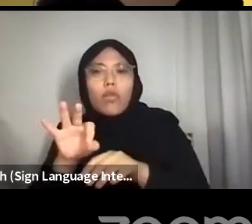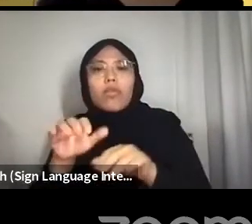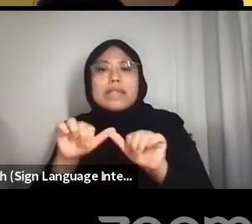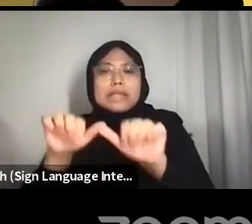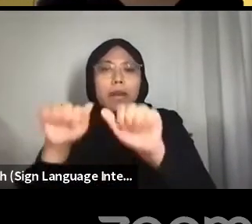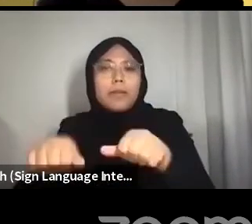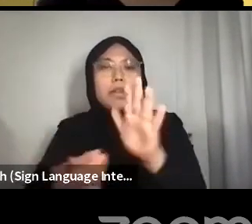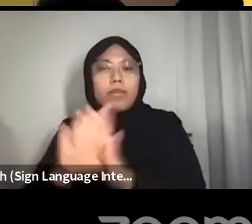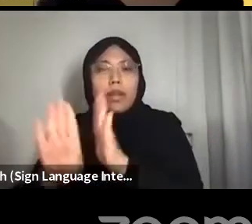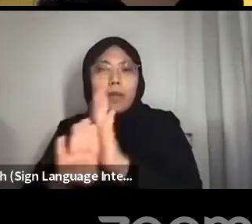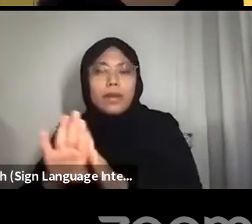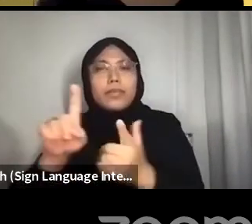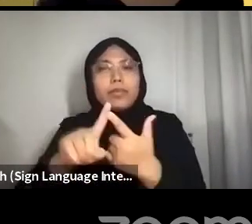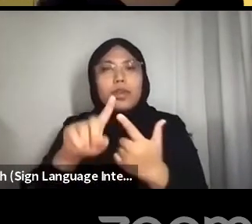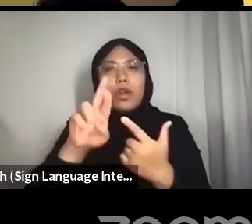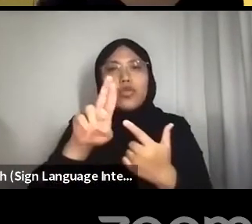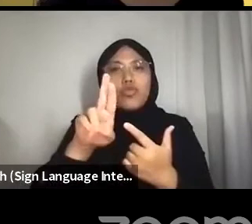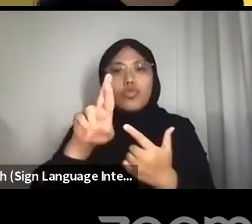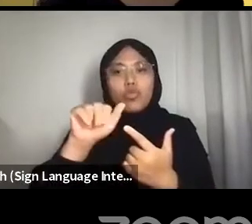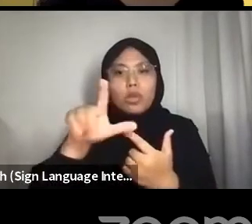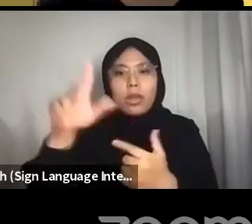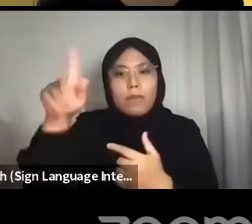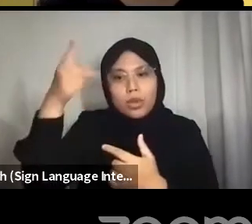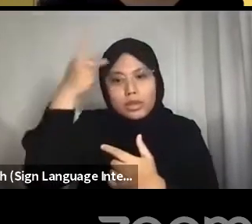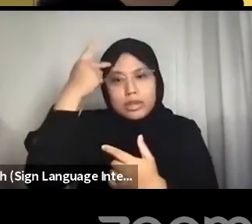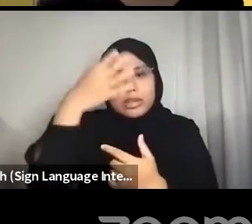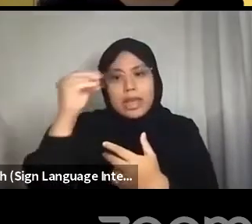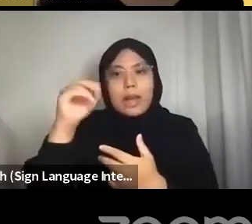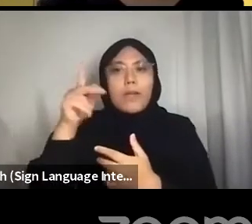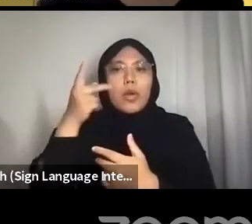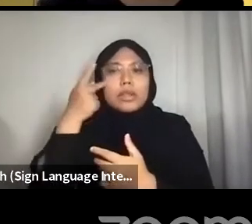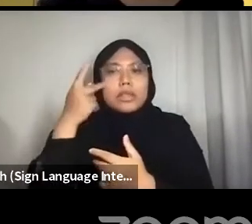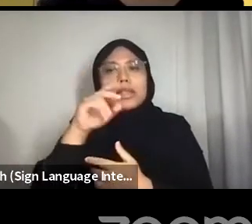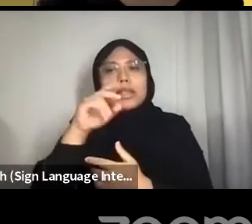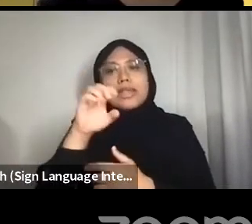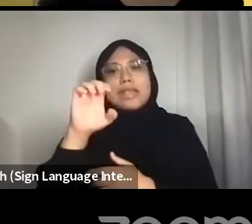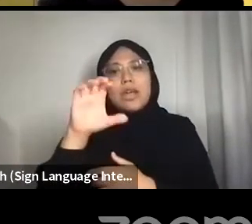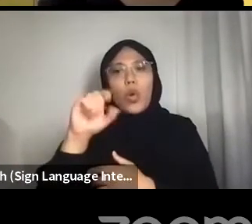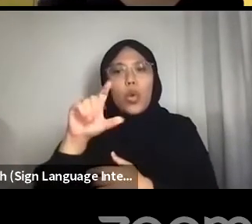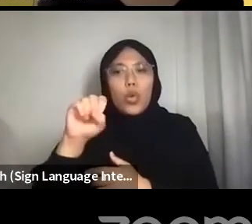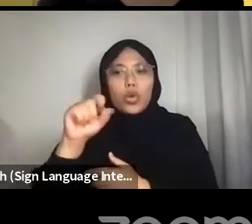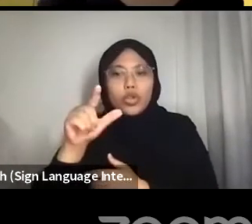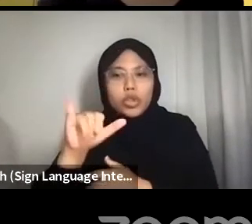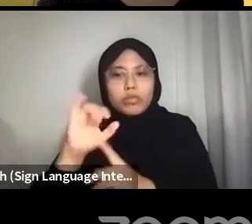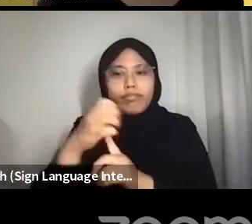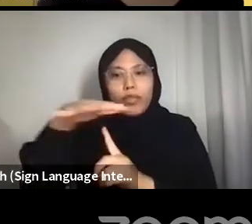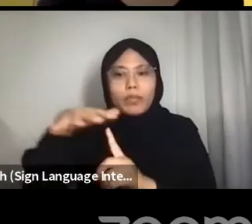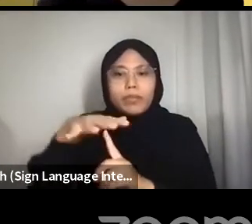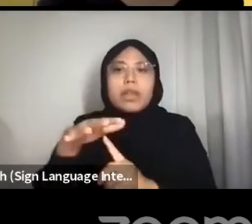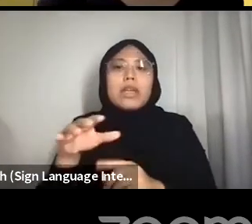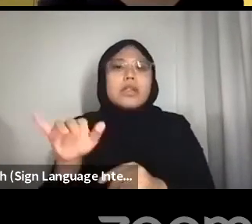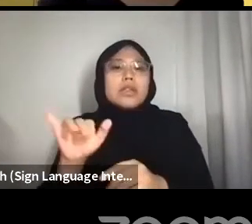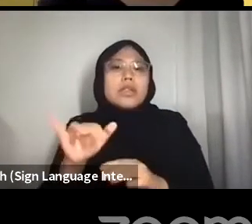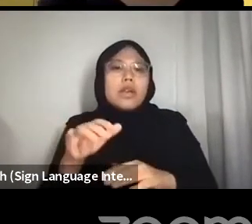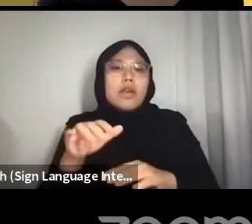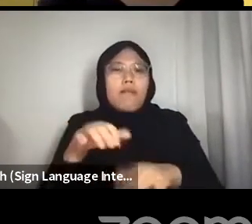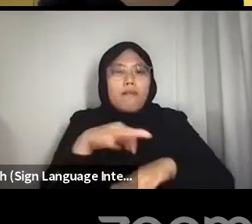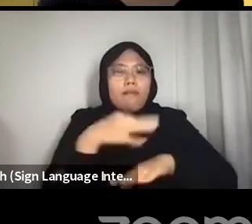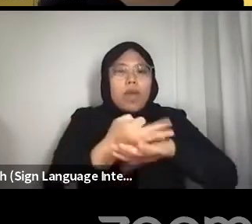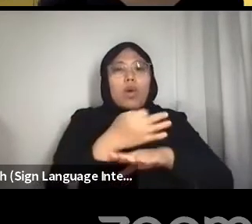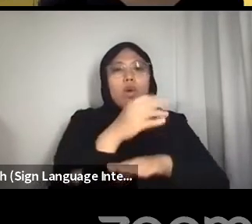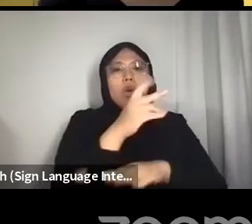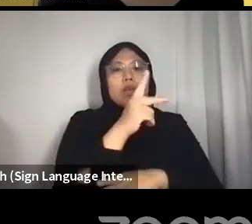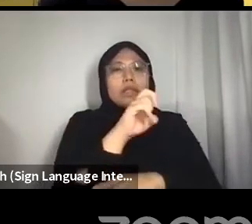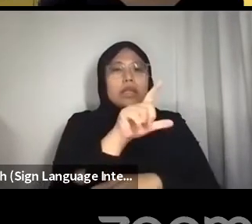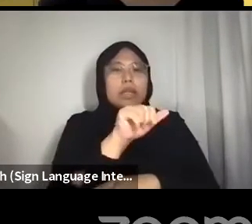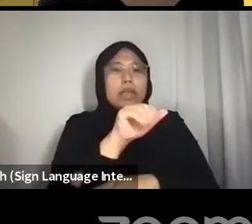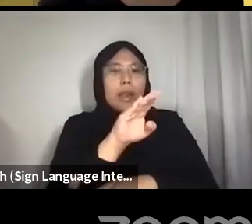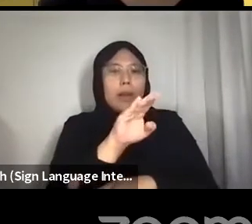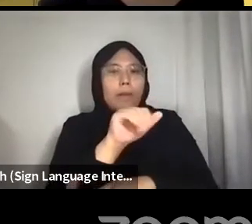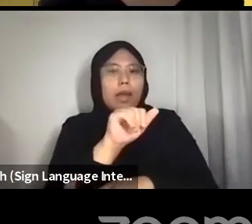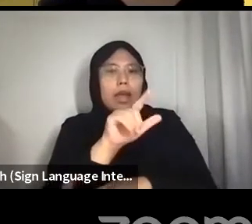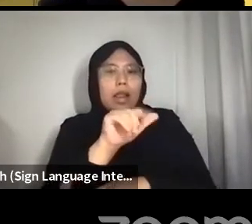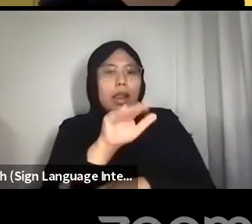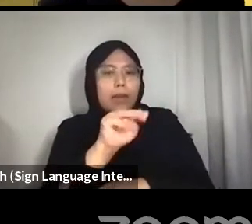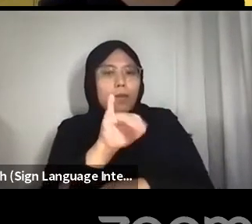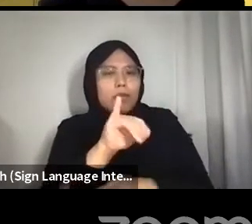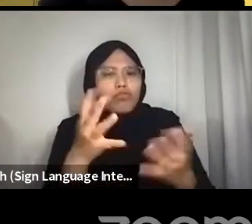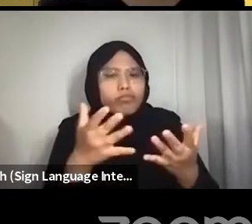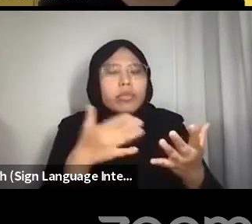She is the co-founder of Kelab Alami, a community organisation that has worked since 2008 to enable a fishing community in southwest Johor